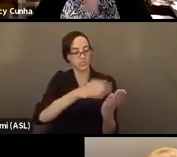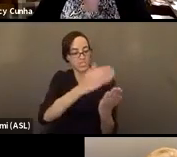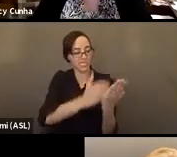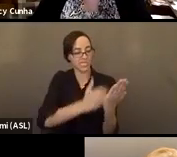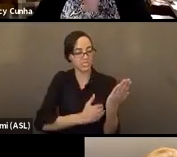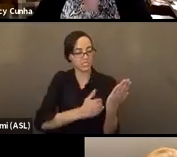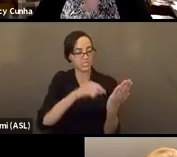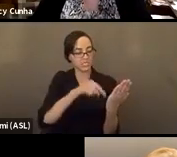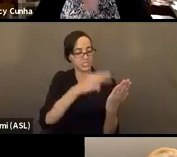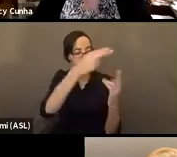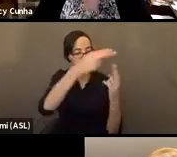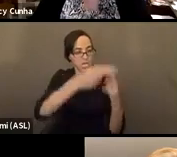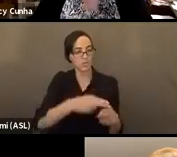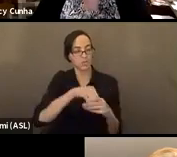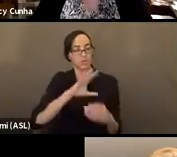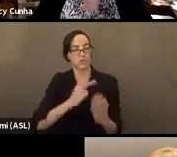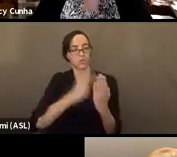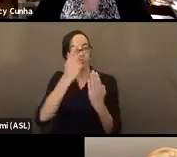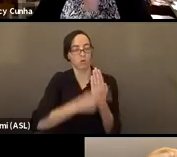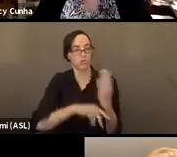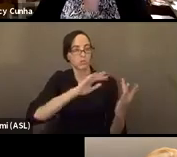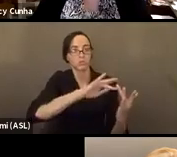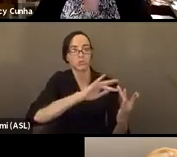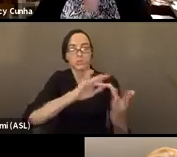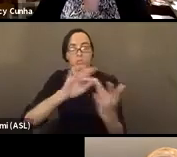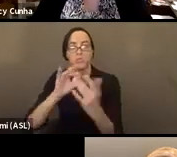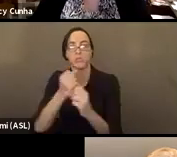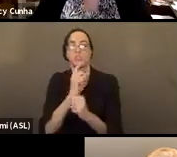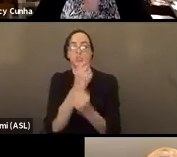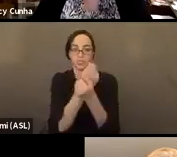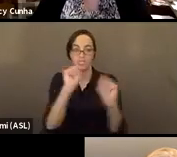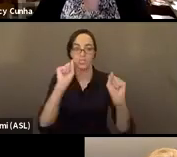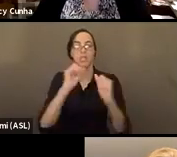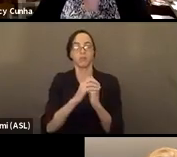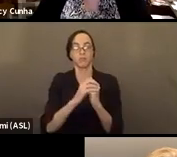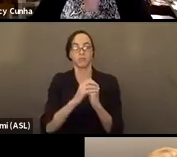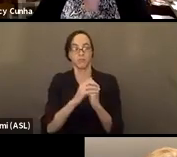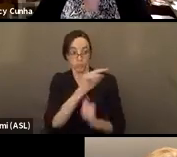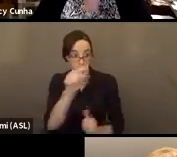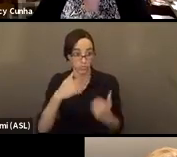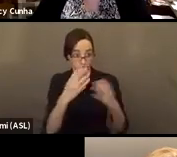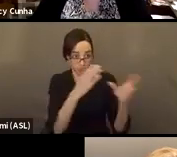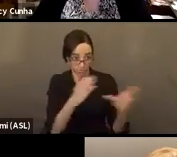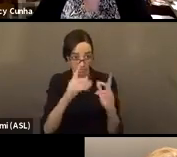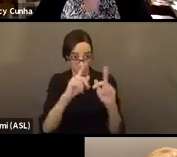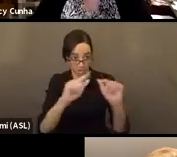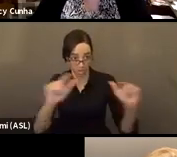are safe any anytime during a disaster so those are things that we've worked uh very closely with